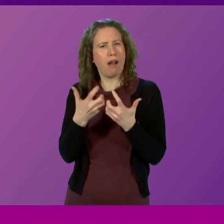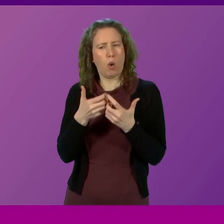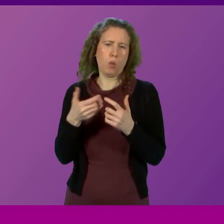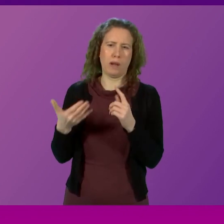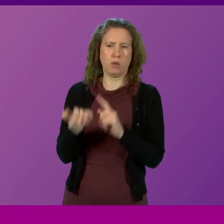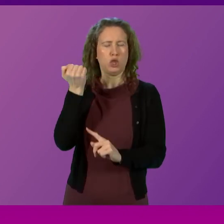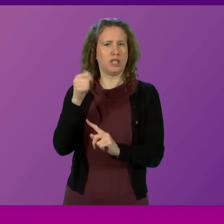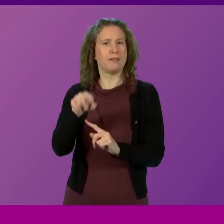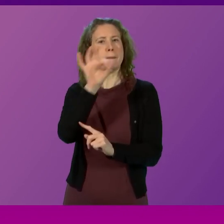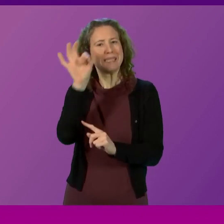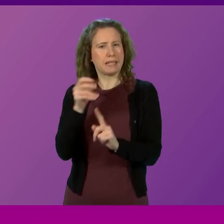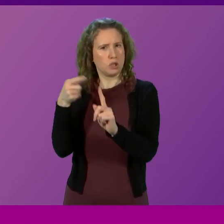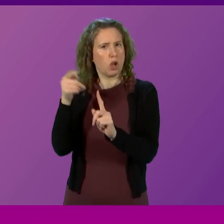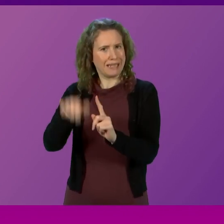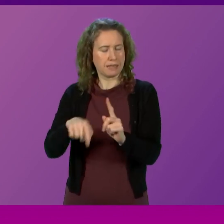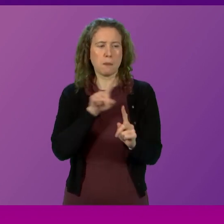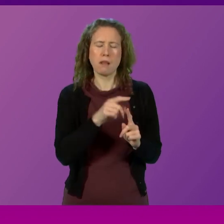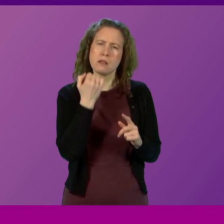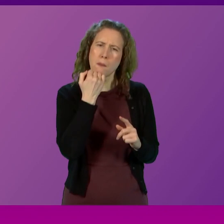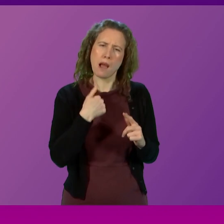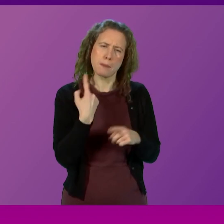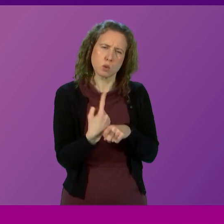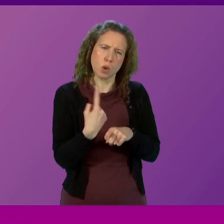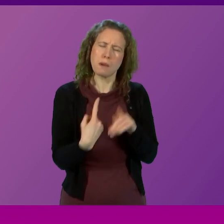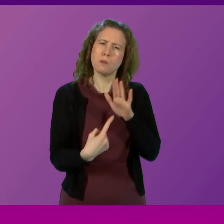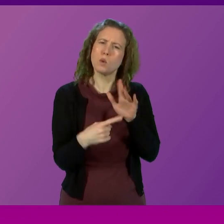which are important, but the numbers that I am talking about here are important for the